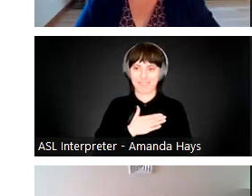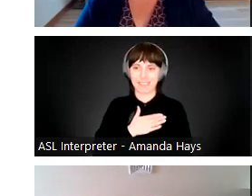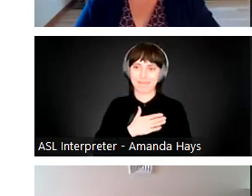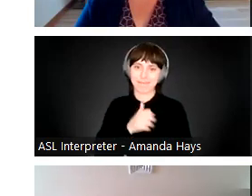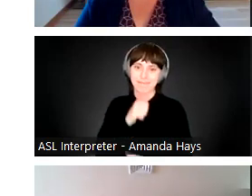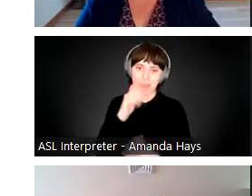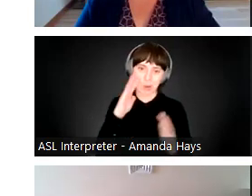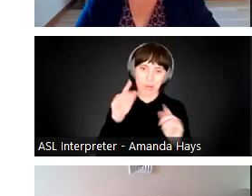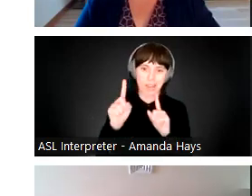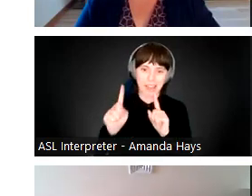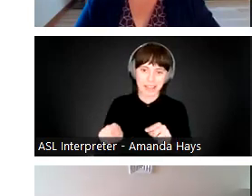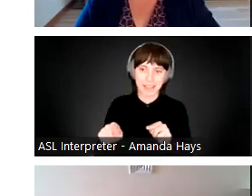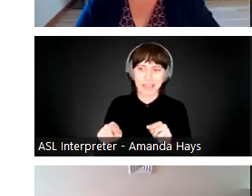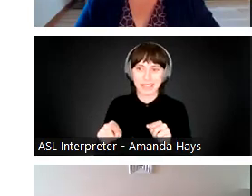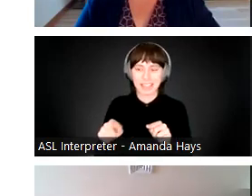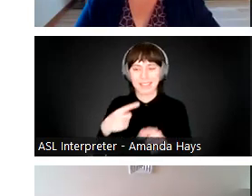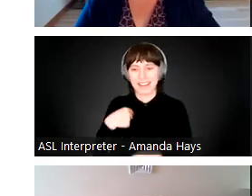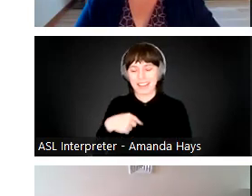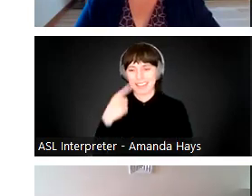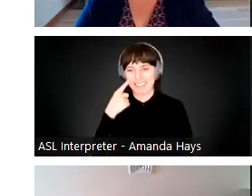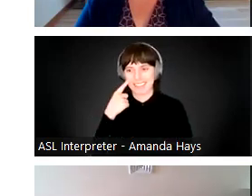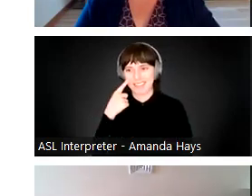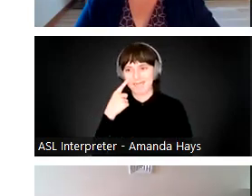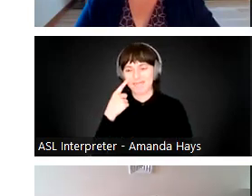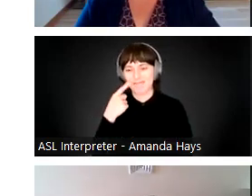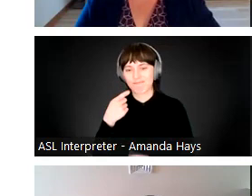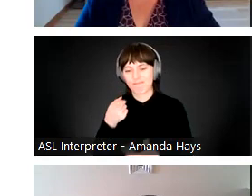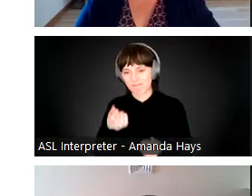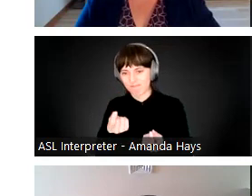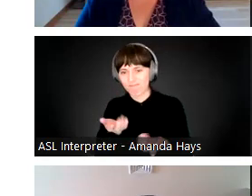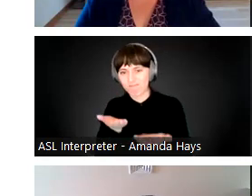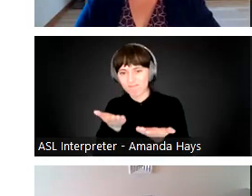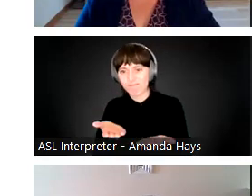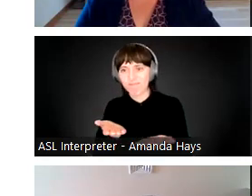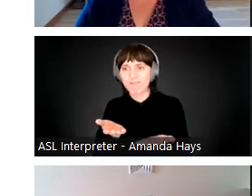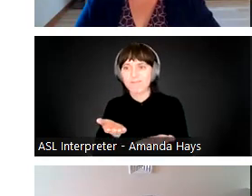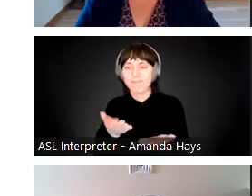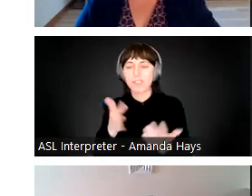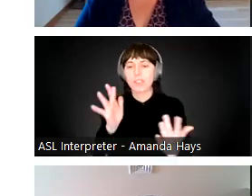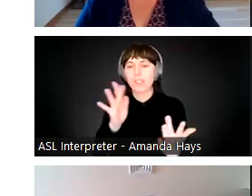but I think the thing you should